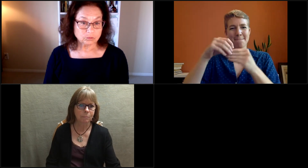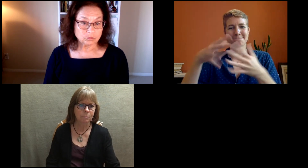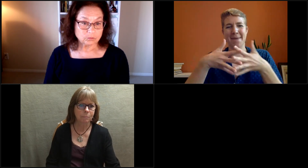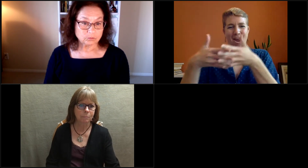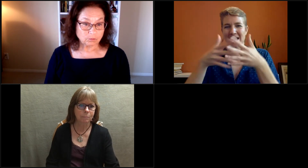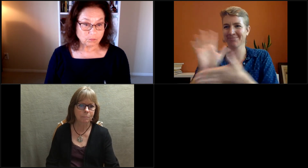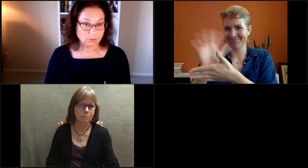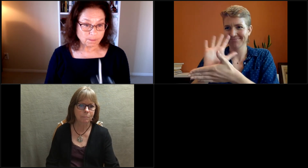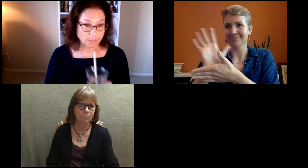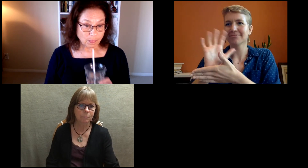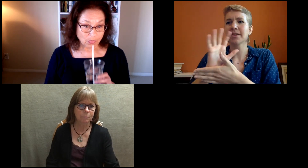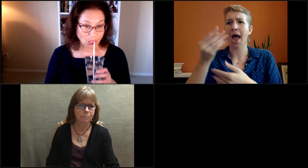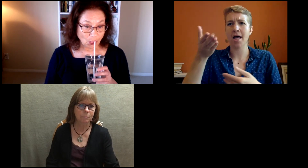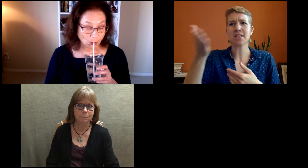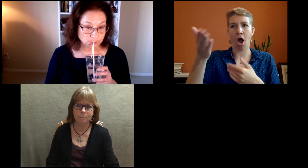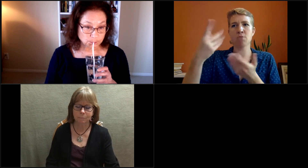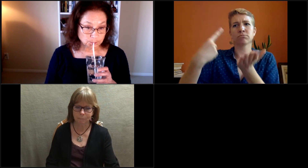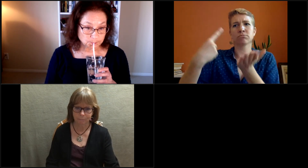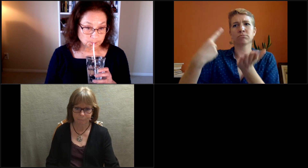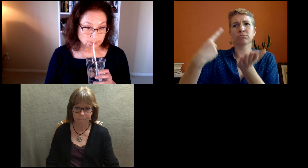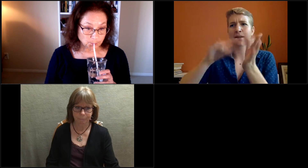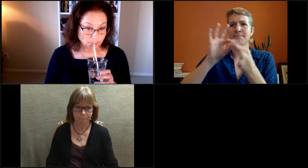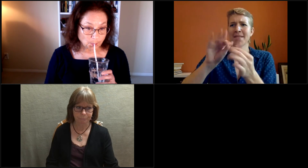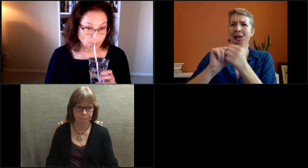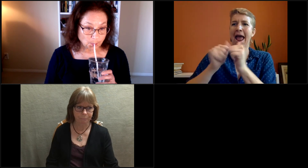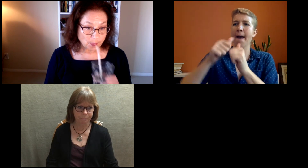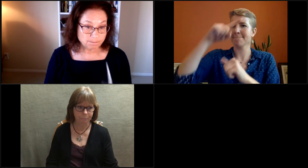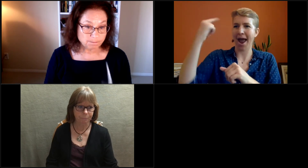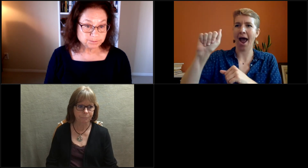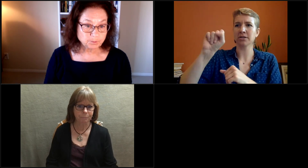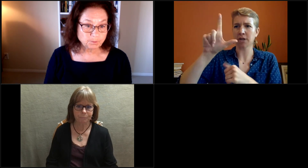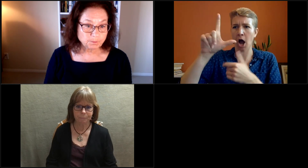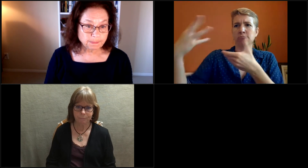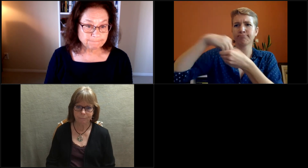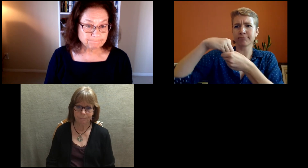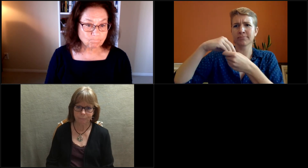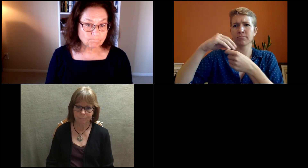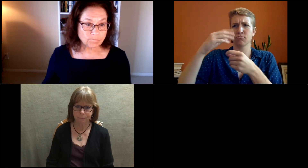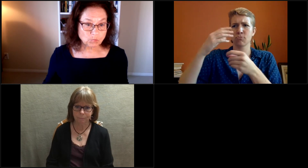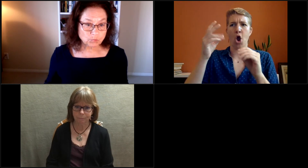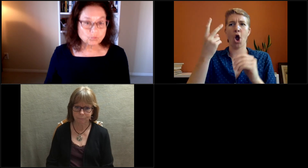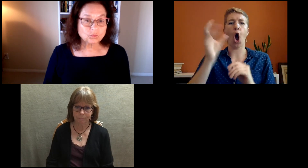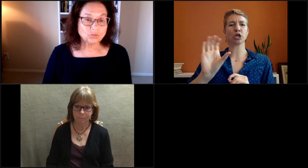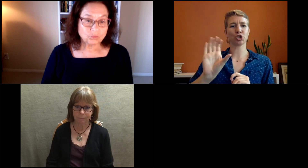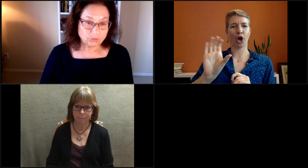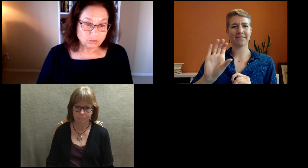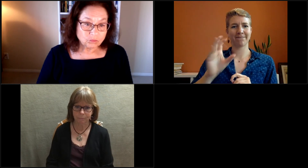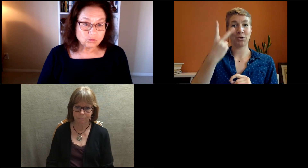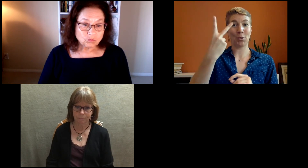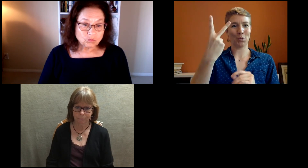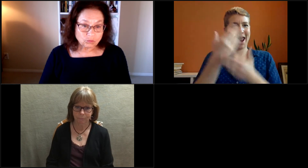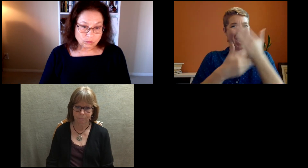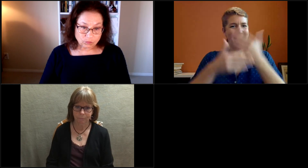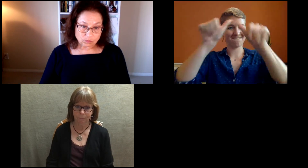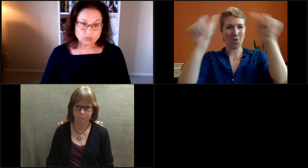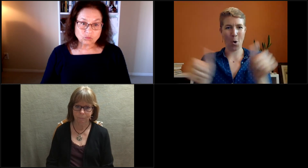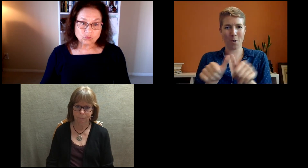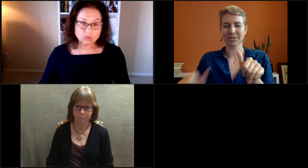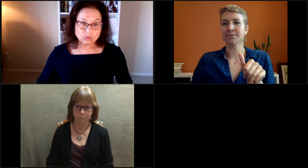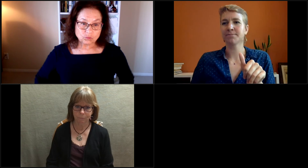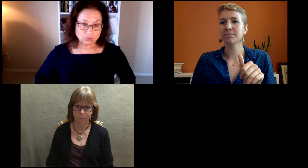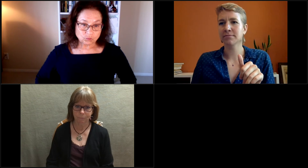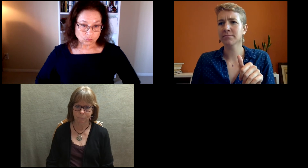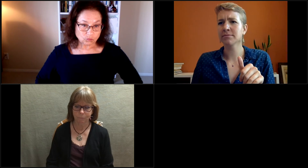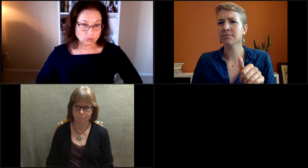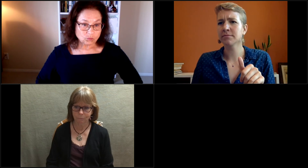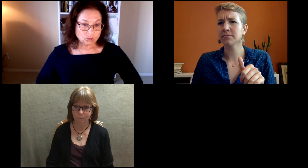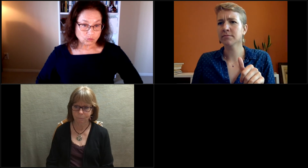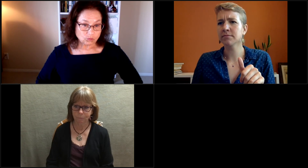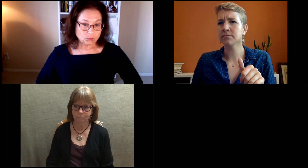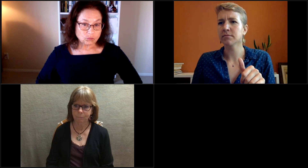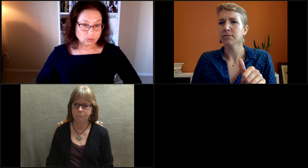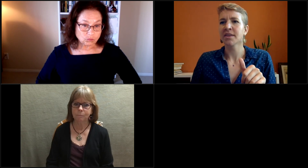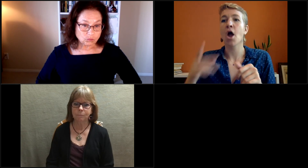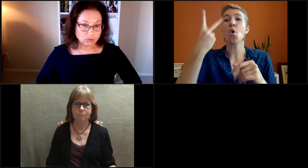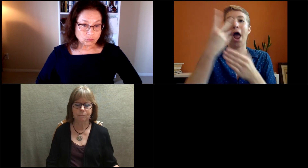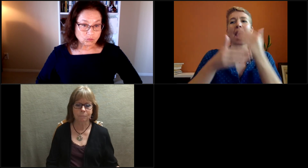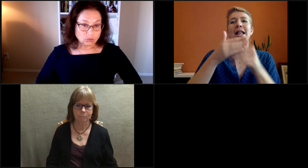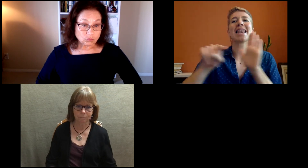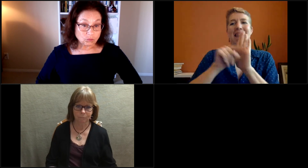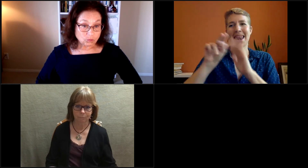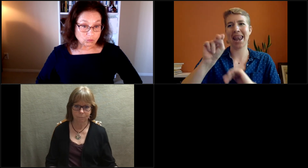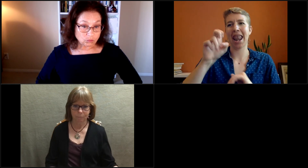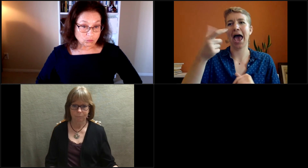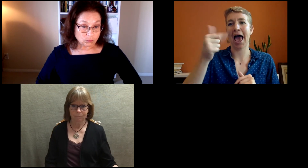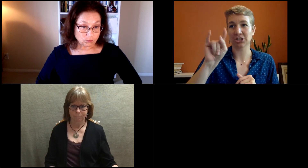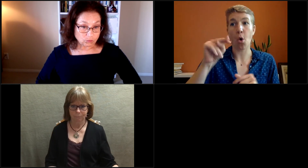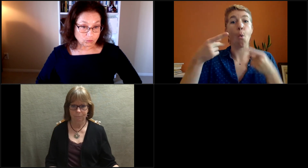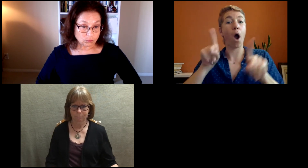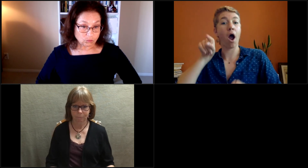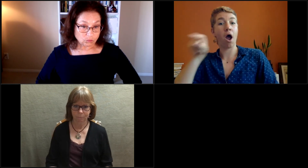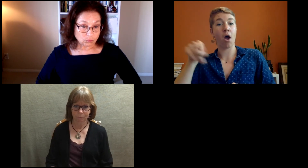I remember watching Signing Black in America, and there was discussion of how Black ASL retained the conservative two-handed negation.